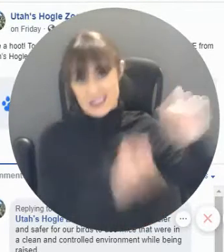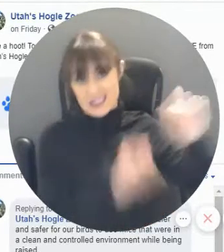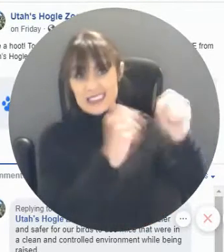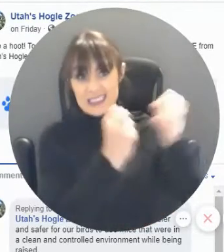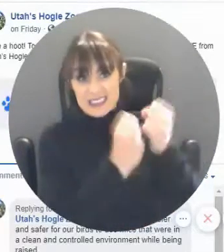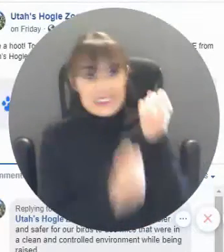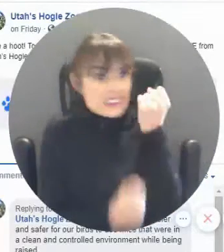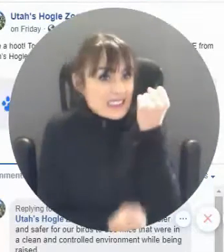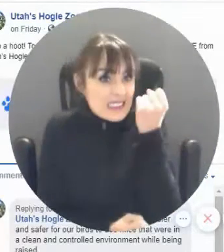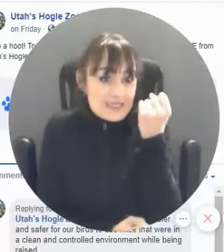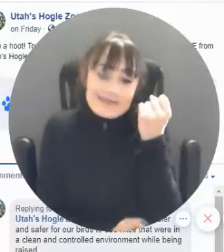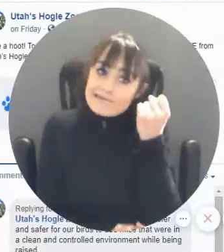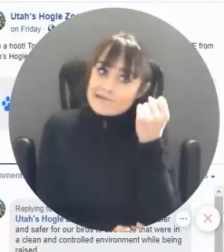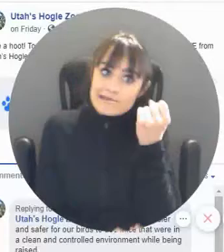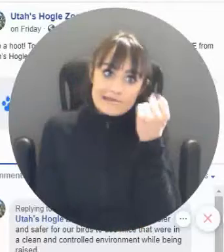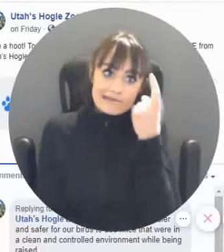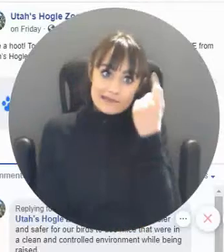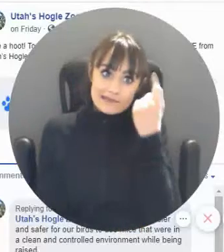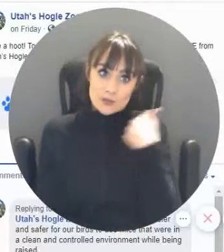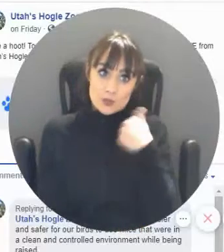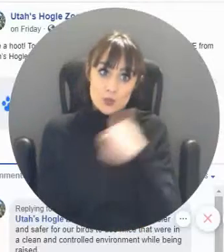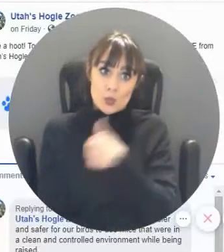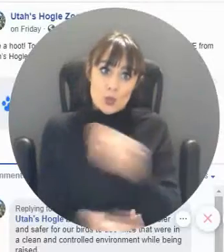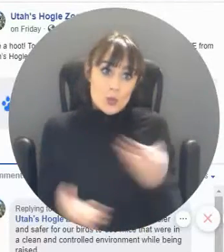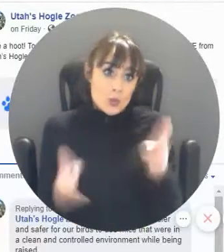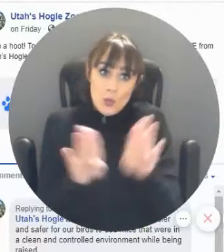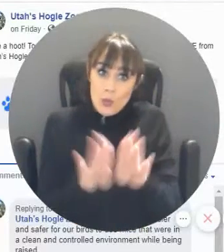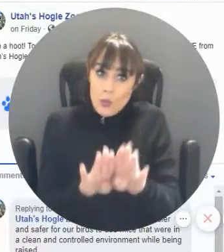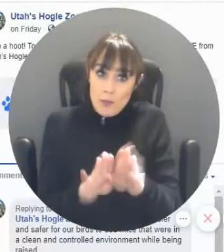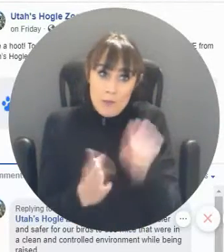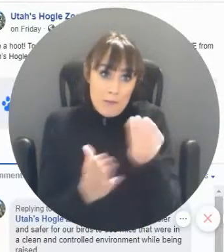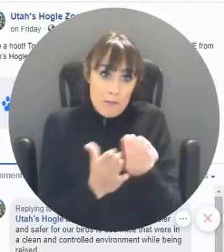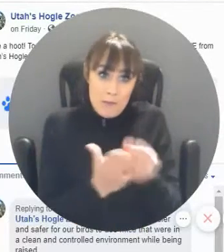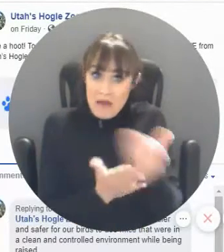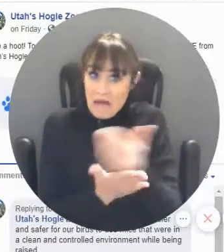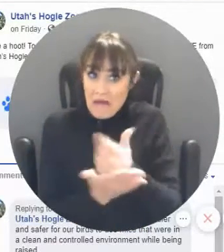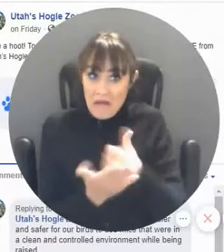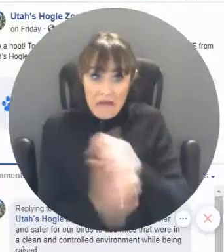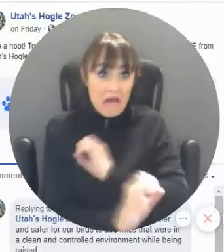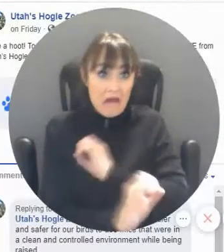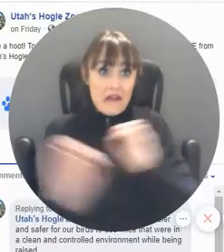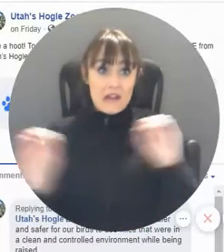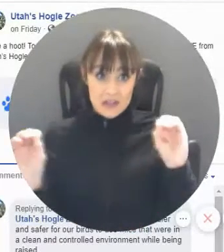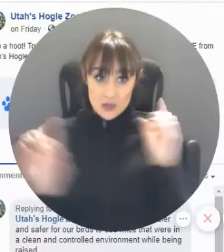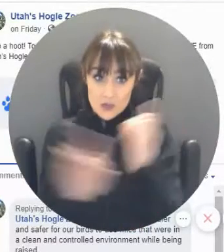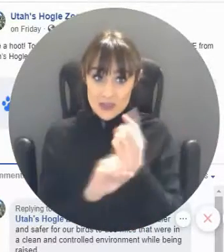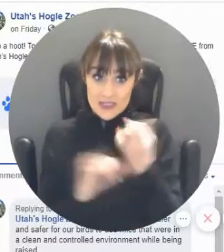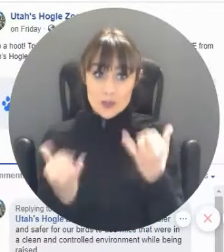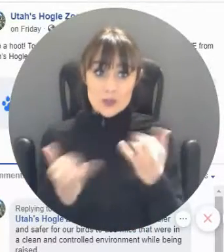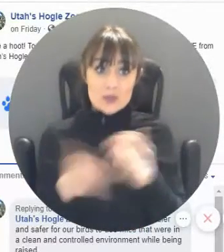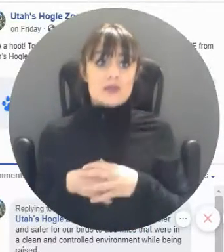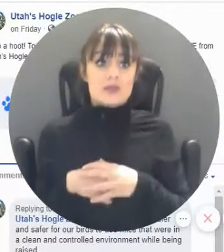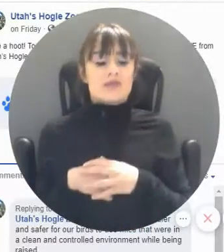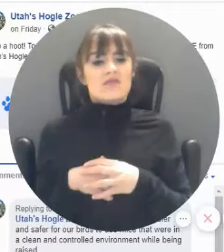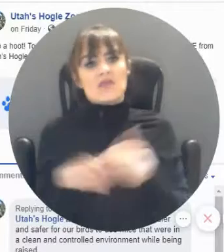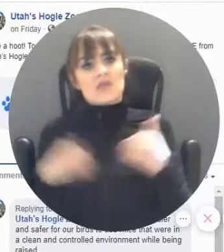Whatever you can do to donate...think of it this way we get between 7,000-10,000 views on average per Facebook live.